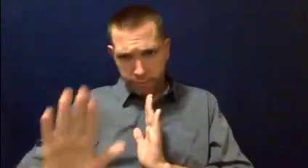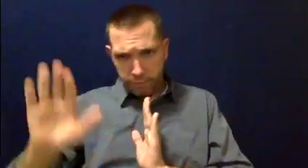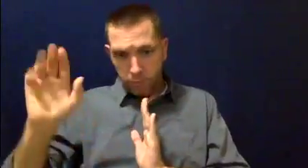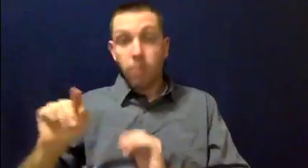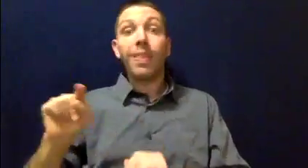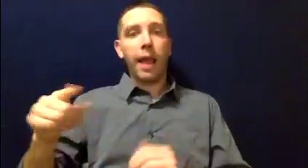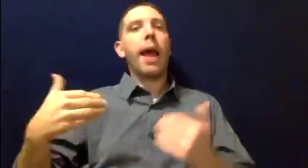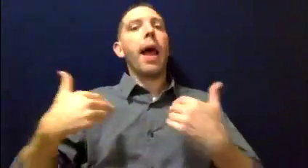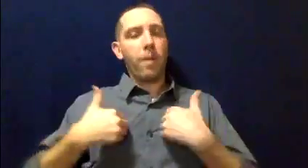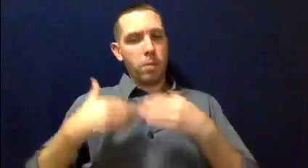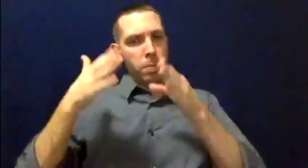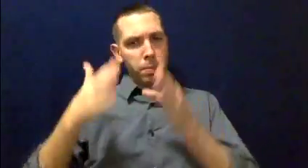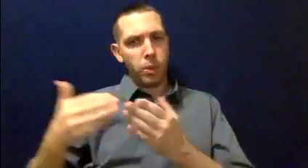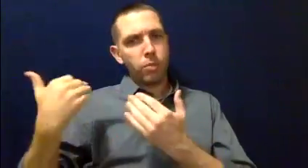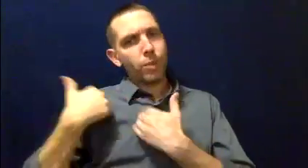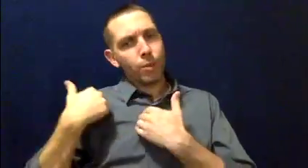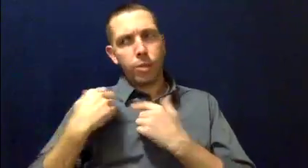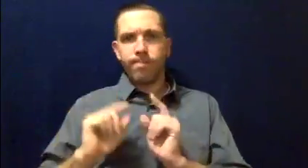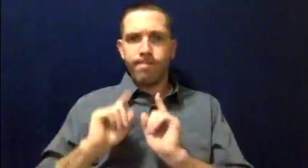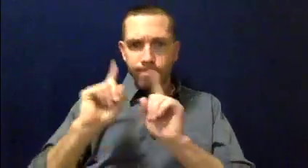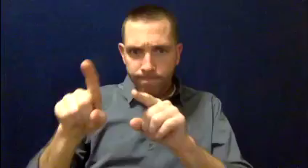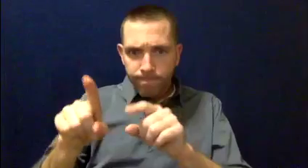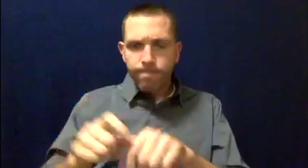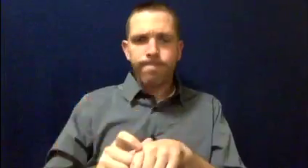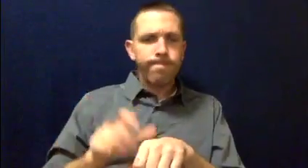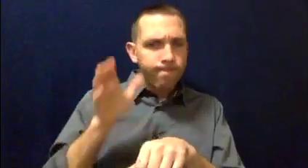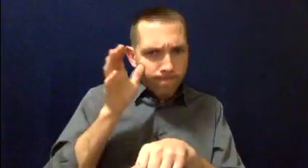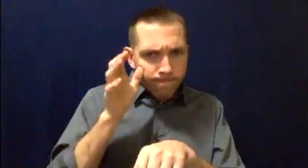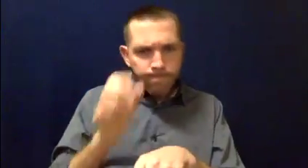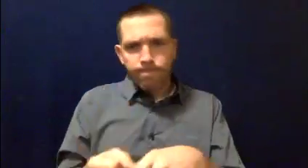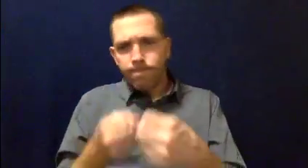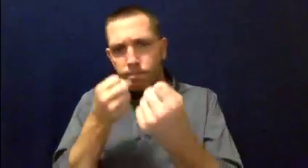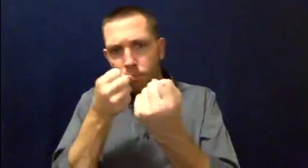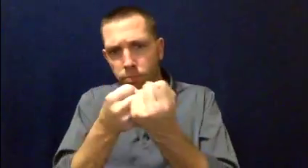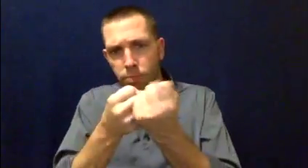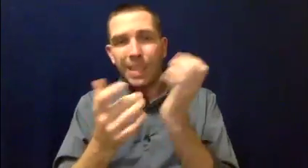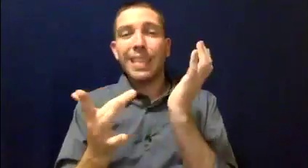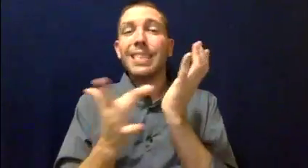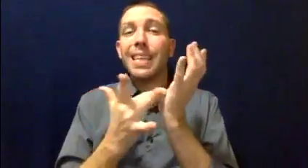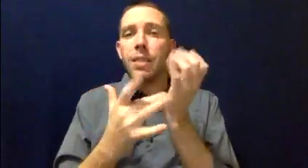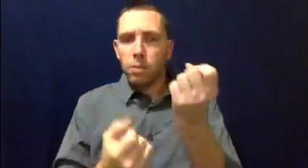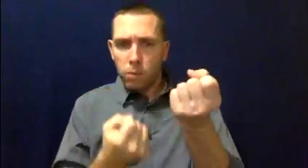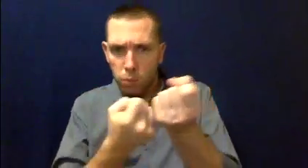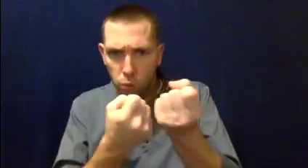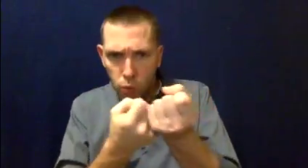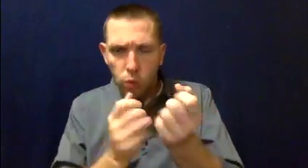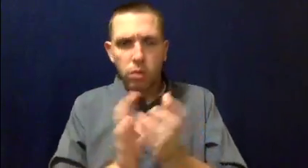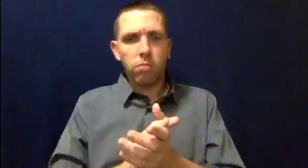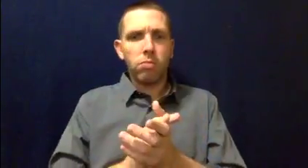Each state has a person whose job is outreach, and to provide technical support.